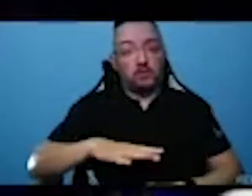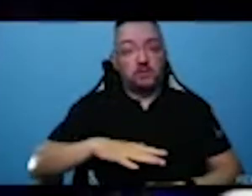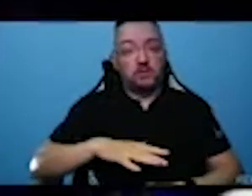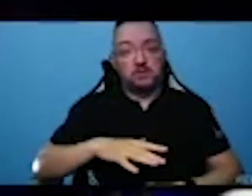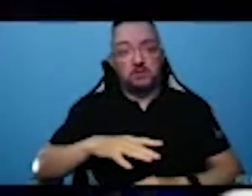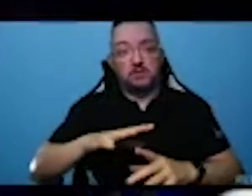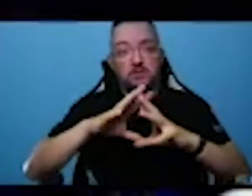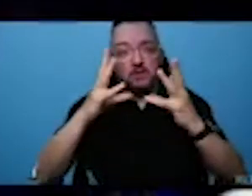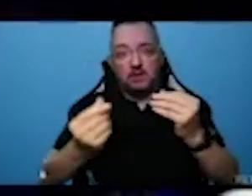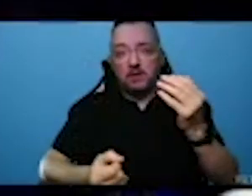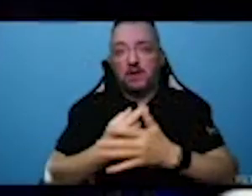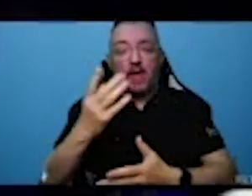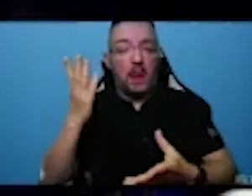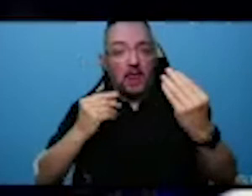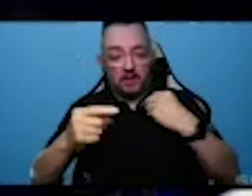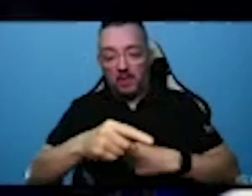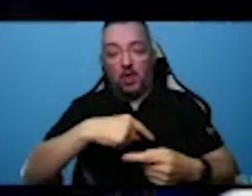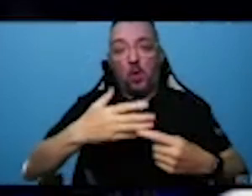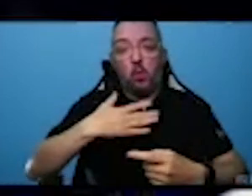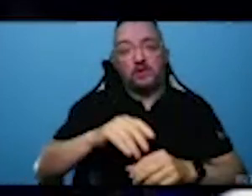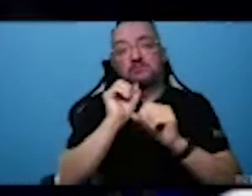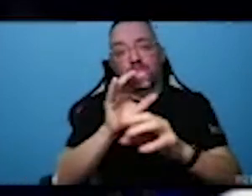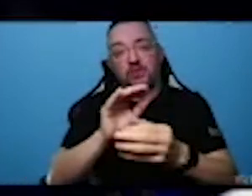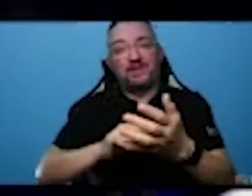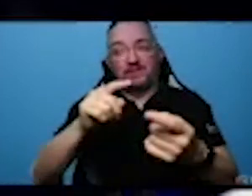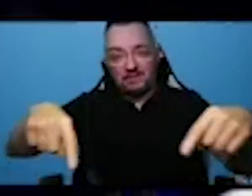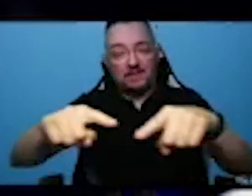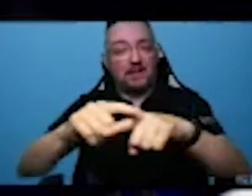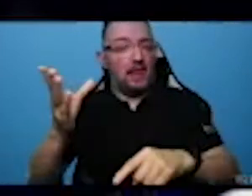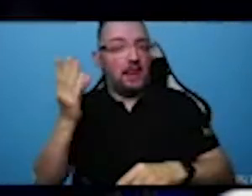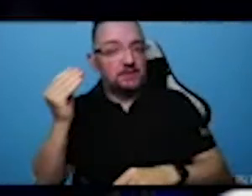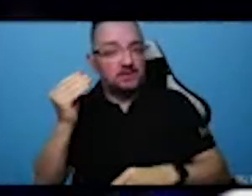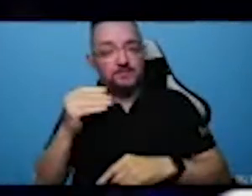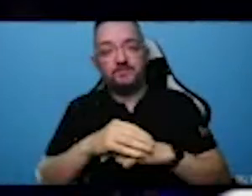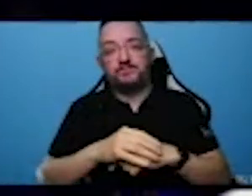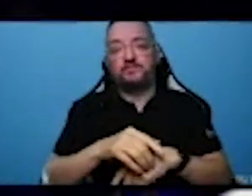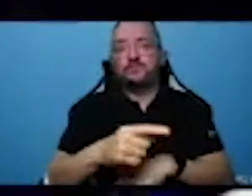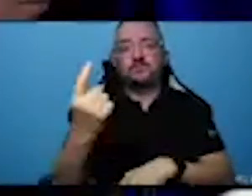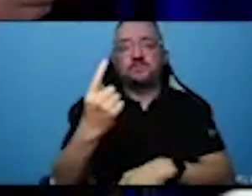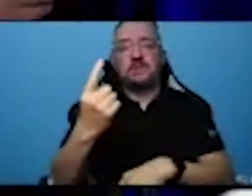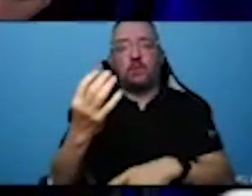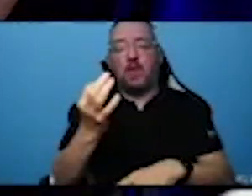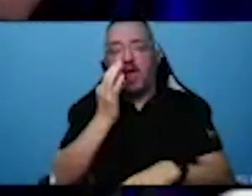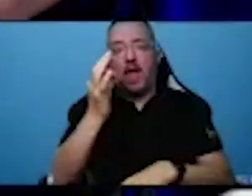that we can make things better. There are link questions. I mean, somebody asked a very simple question to you, Louise. Why does public debate and participation